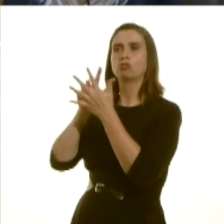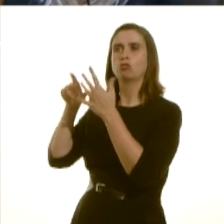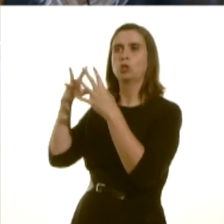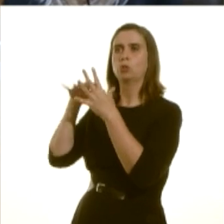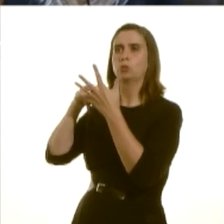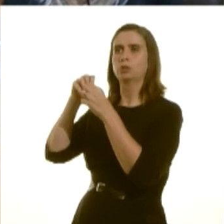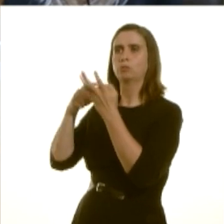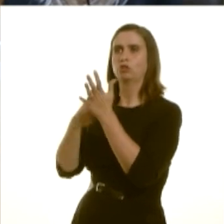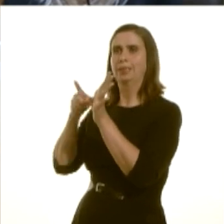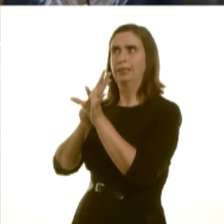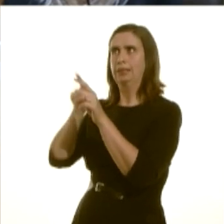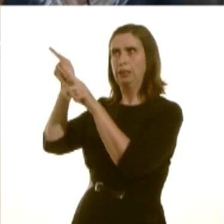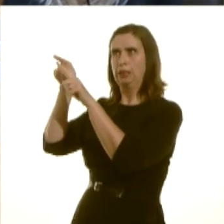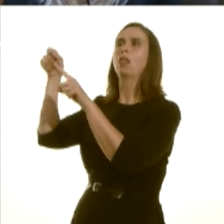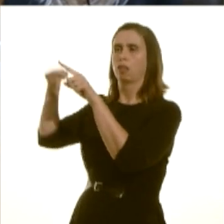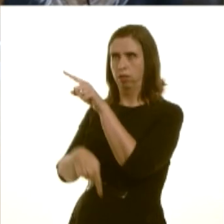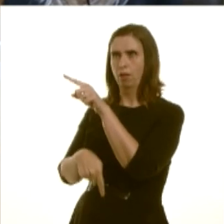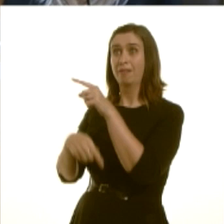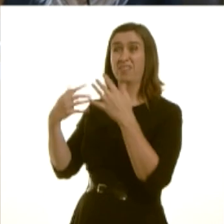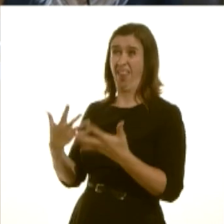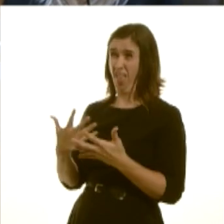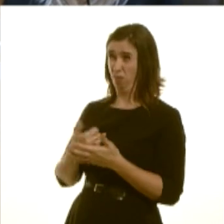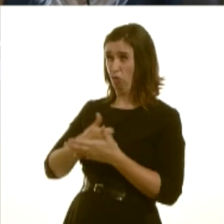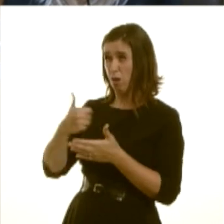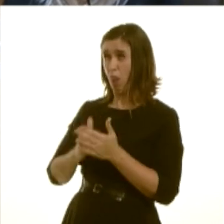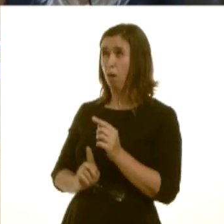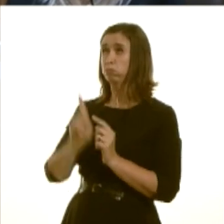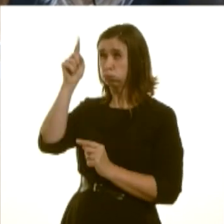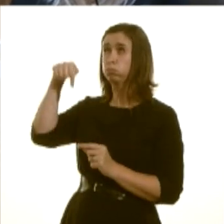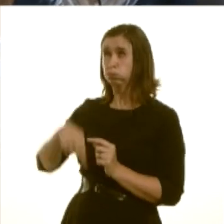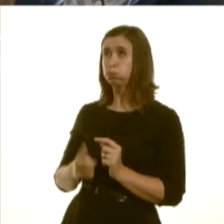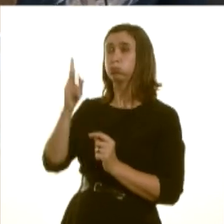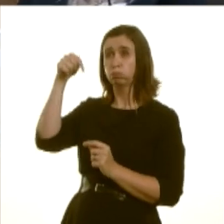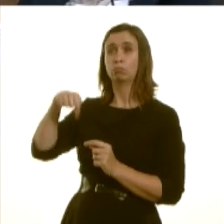situation where we have regular, at least two-hourly services at certain times of the